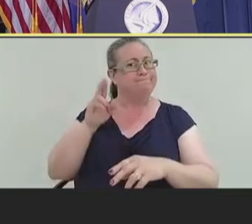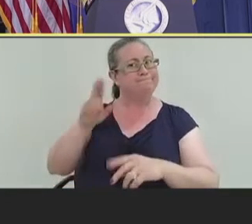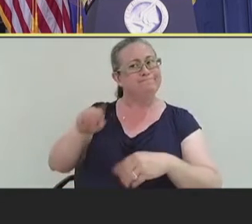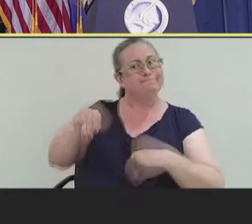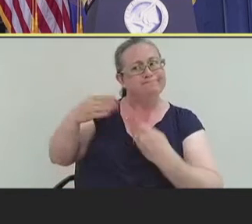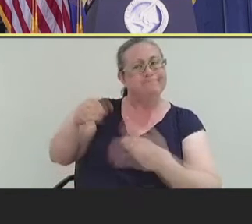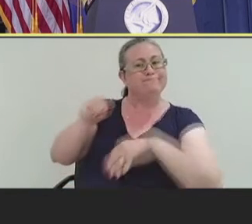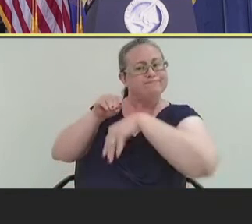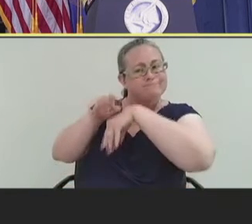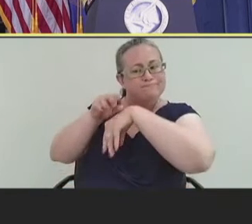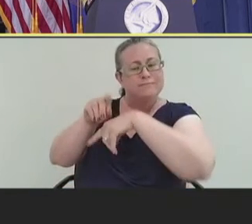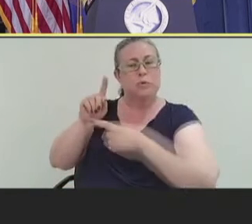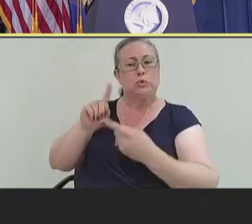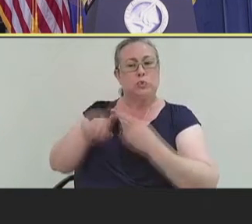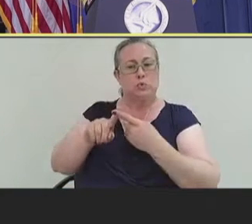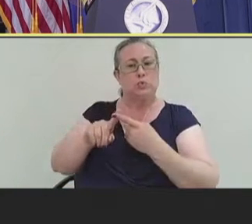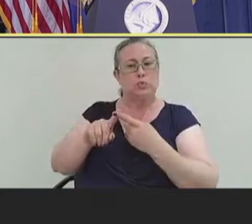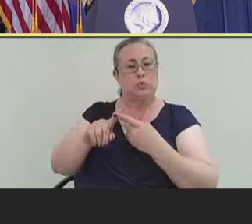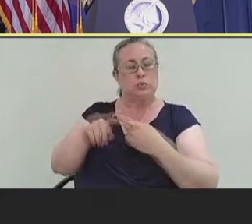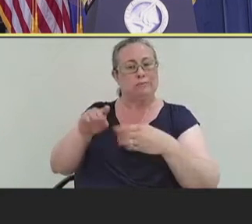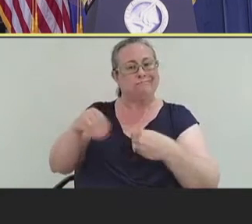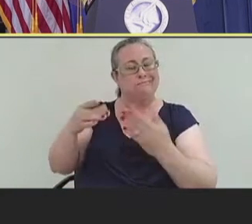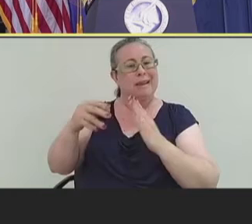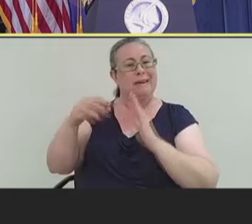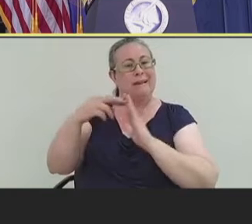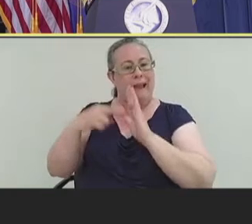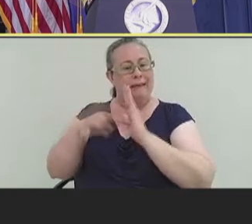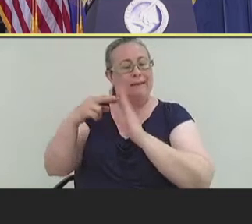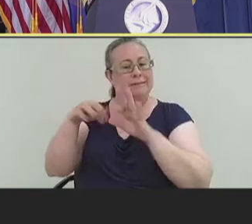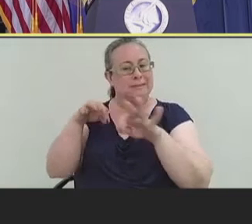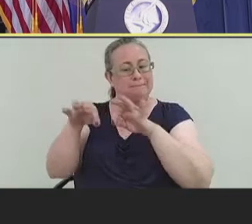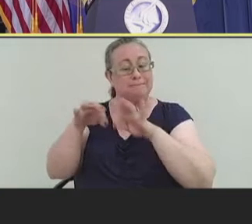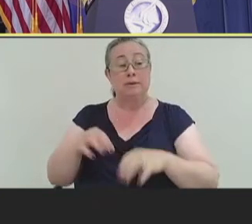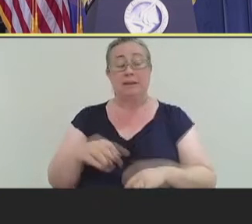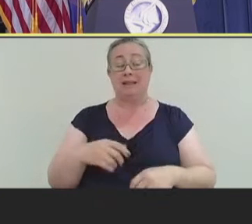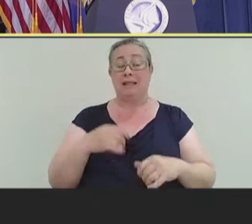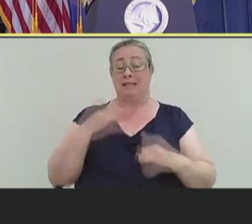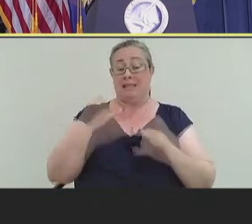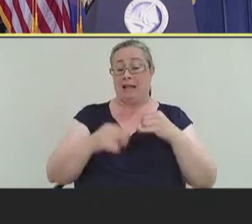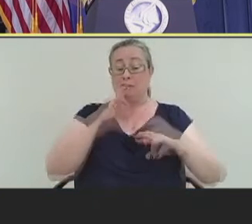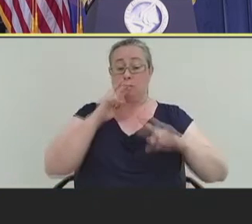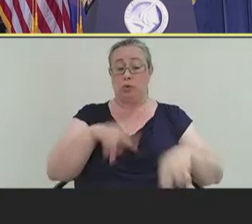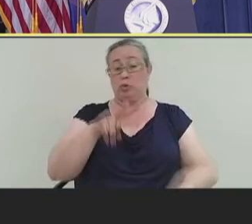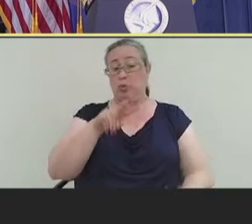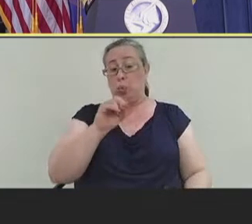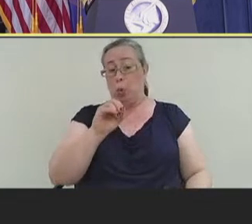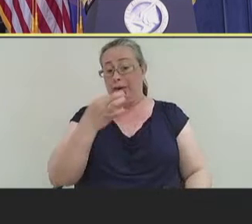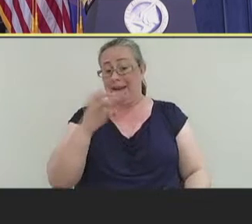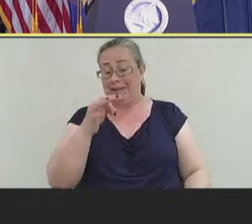and last approved a report in 2019 that was used in the development of the current plan. So,